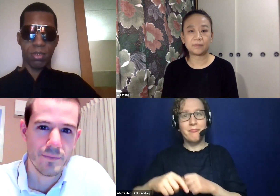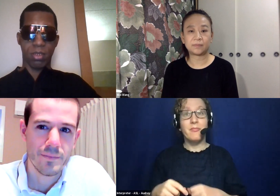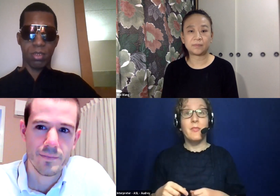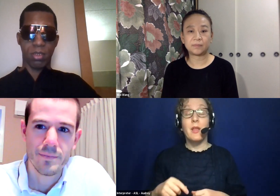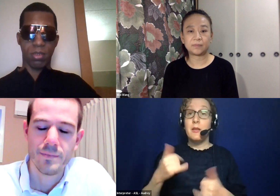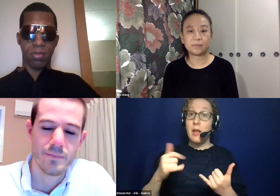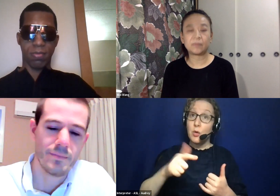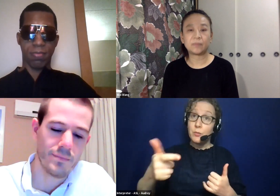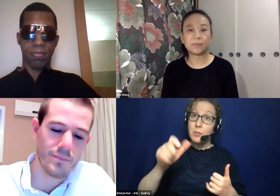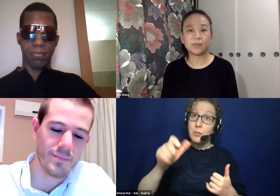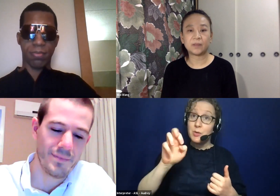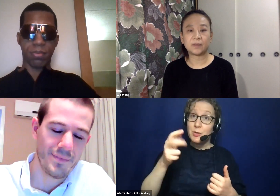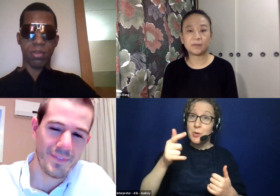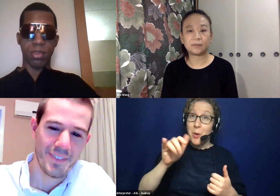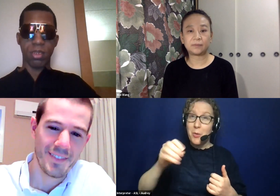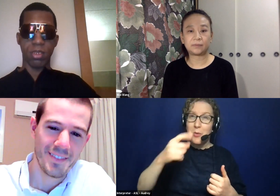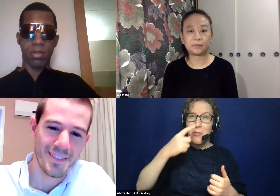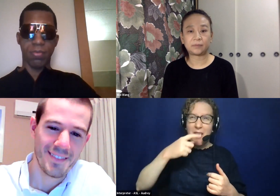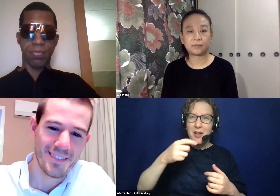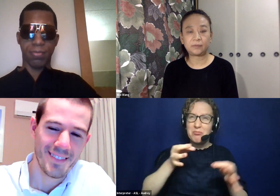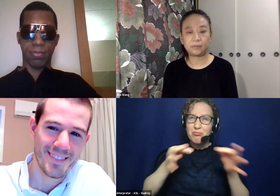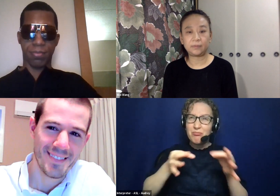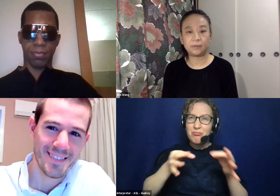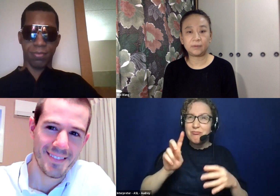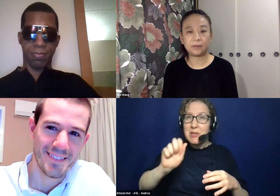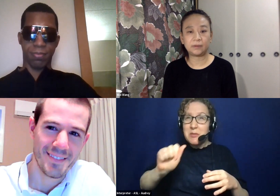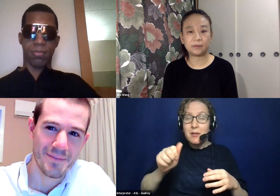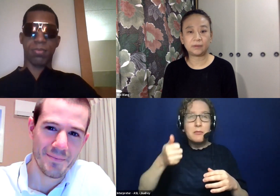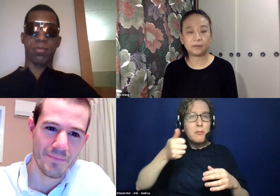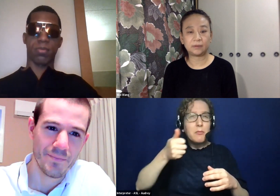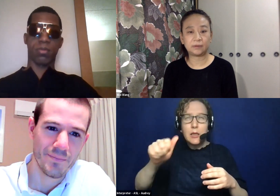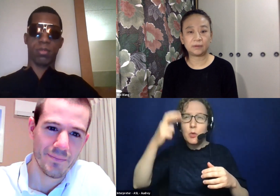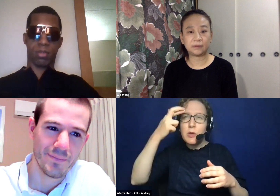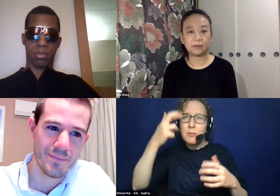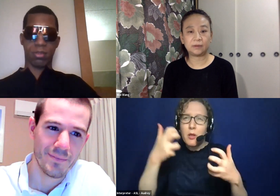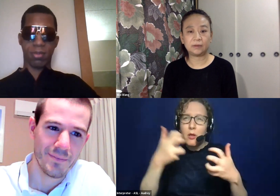describe your disability to us, including any sorts of reasonable accommodations or adjustments